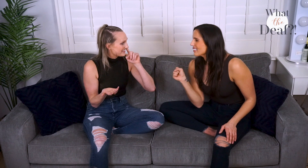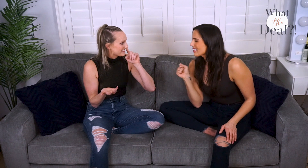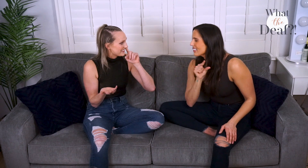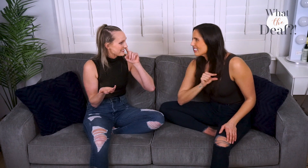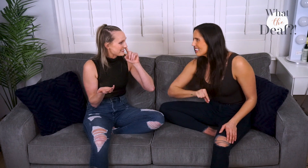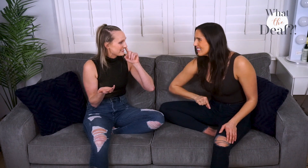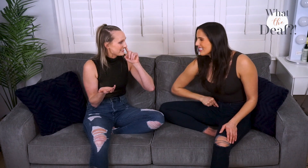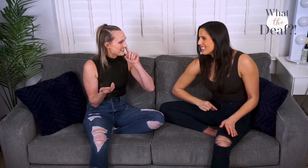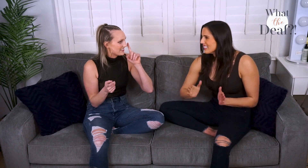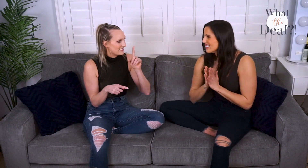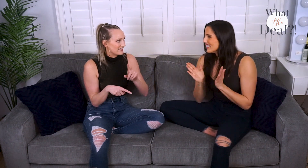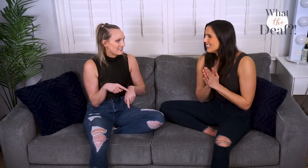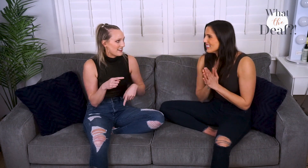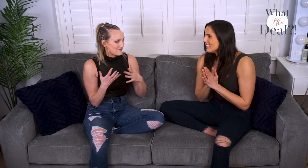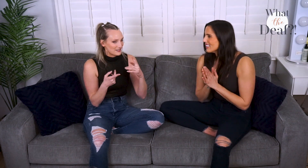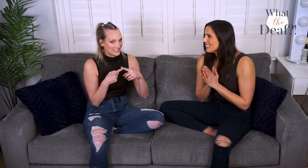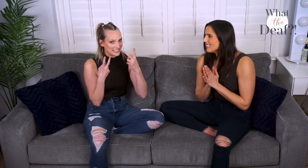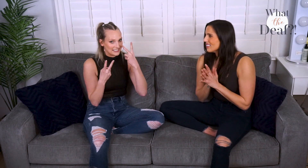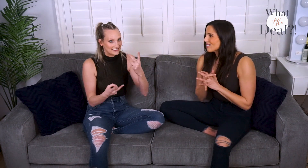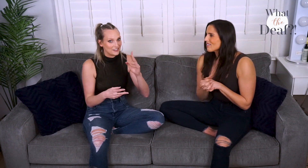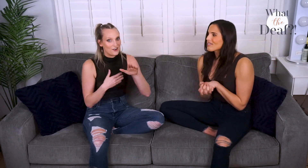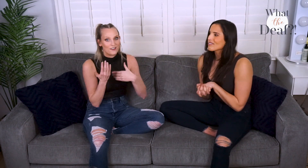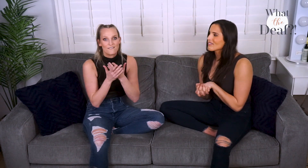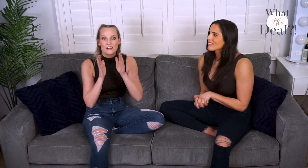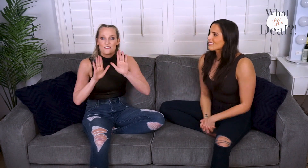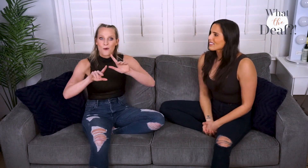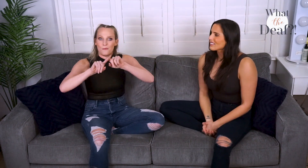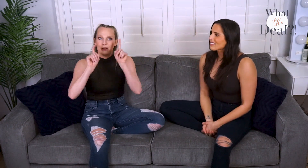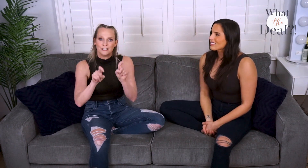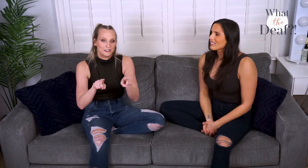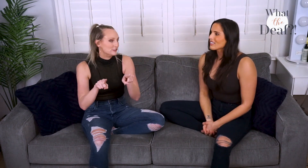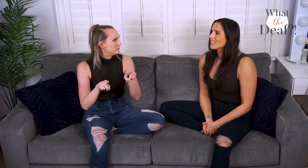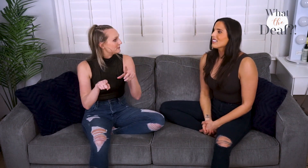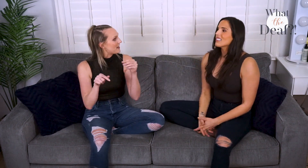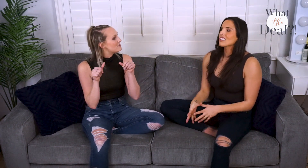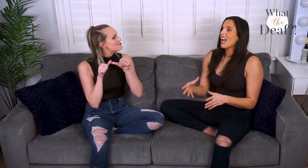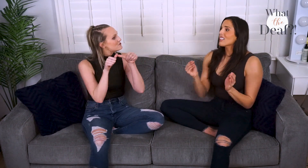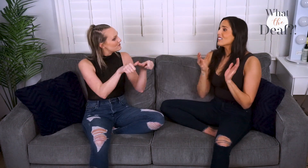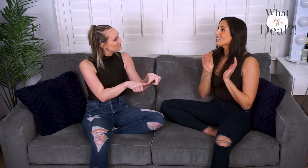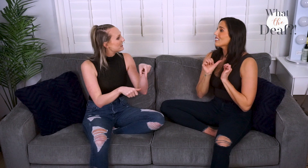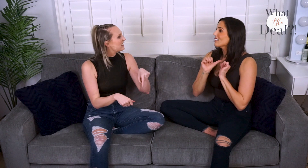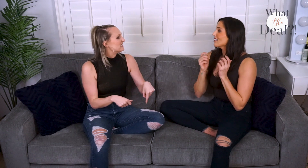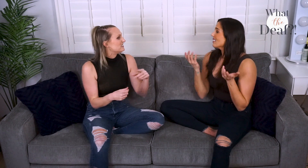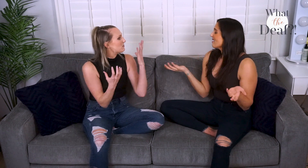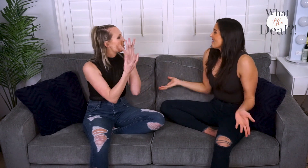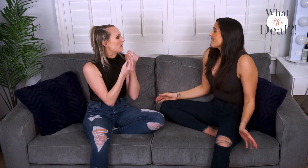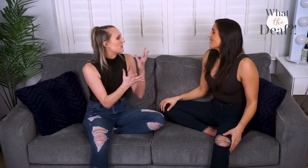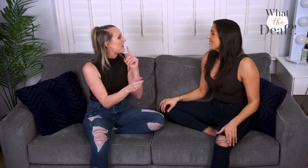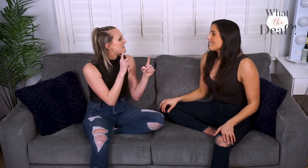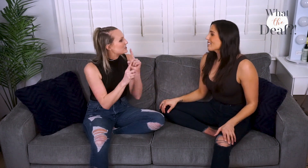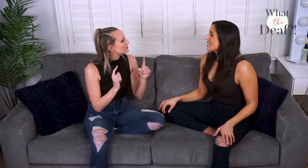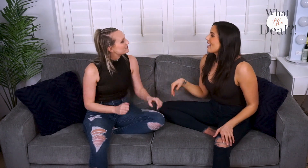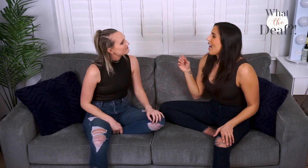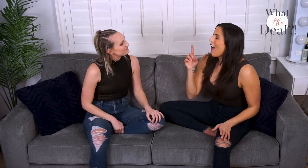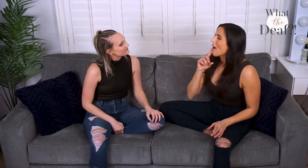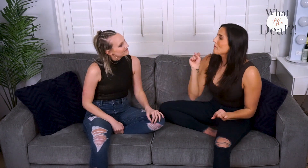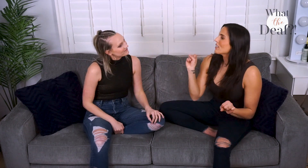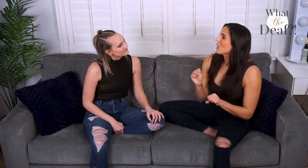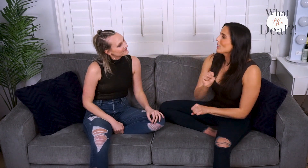Yaaas, queen! I can't wait to see all of your questions and continue this beautiful conversation.